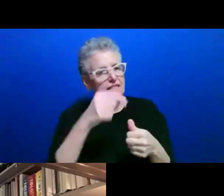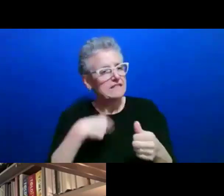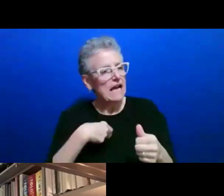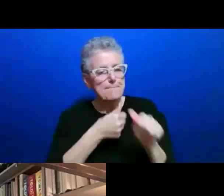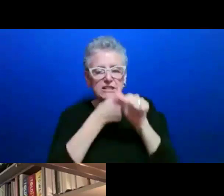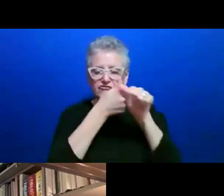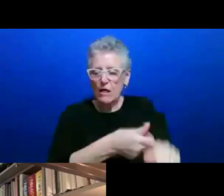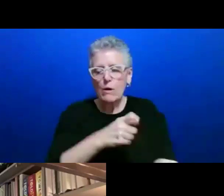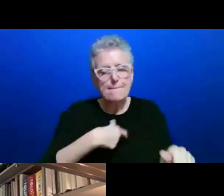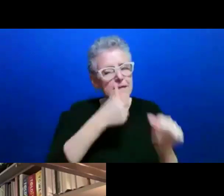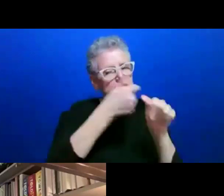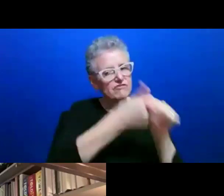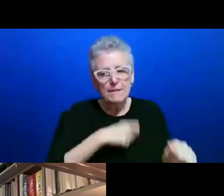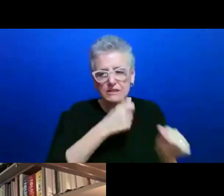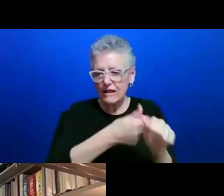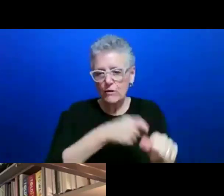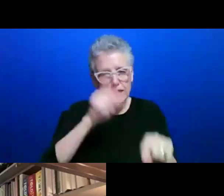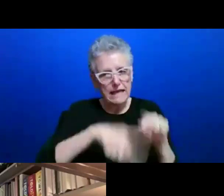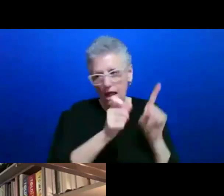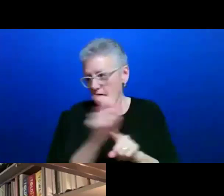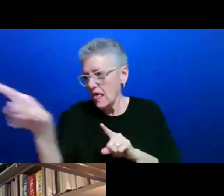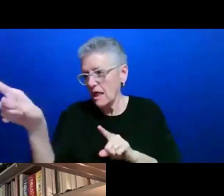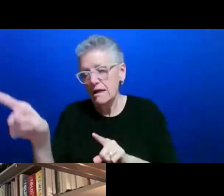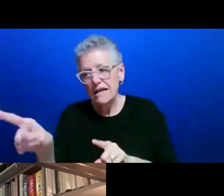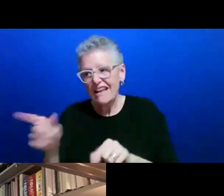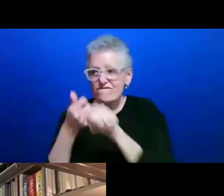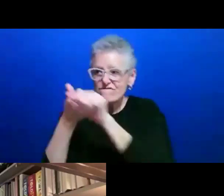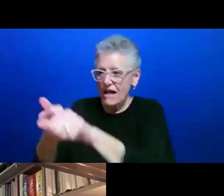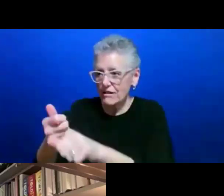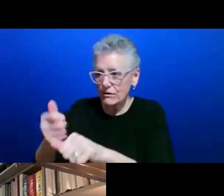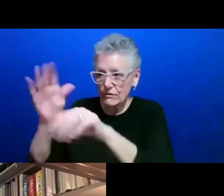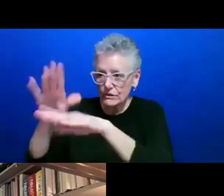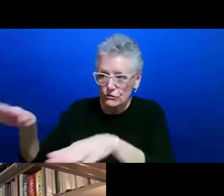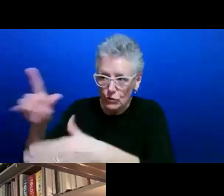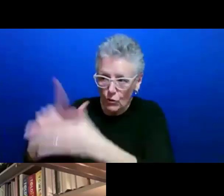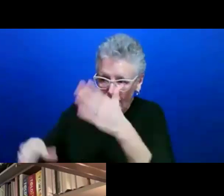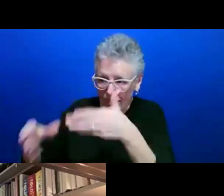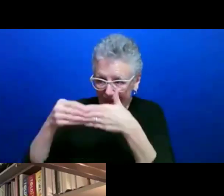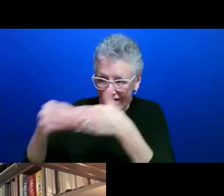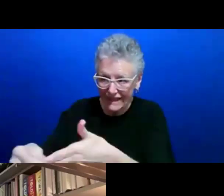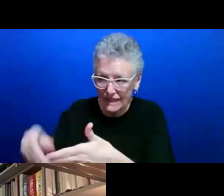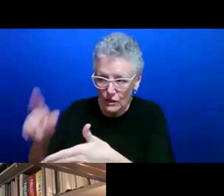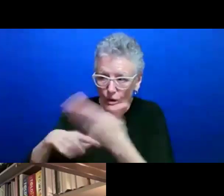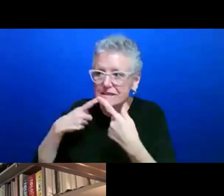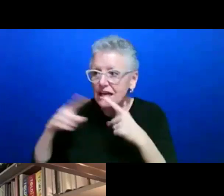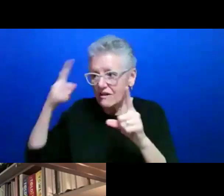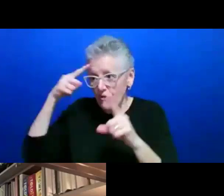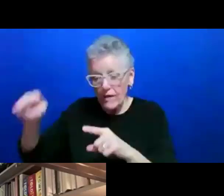and we don't deviate and follow the child's lead on what works for them. And sometimes